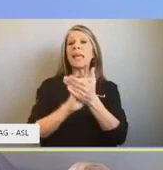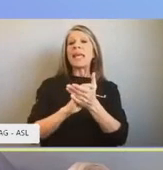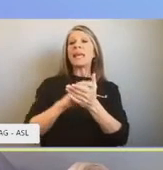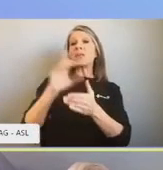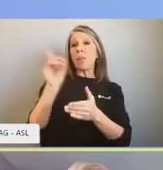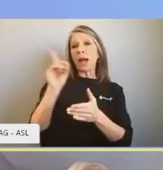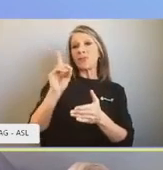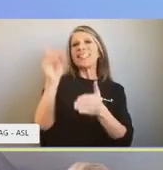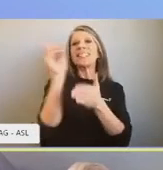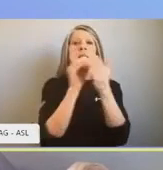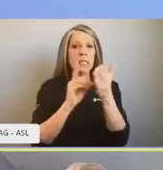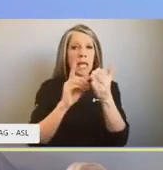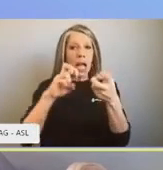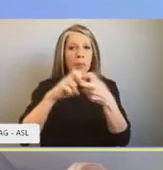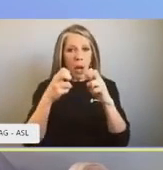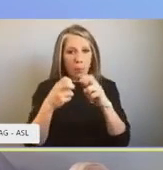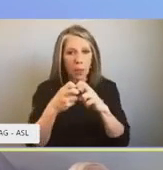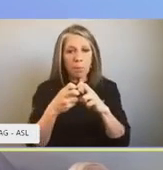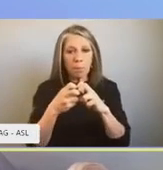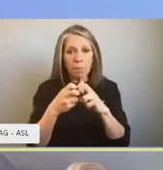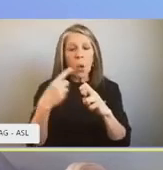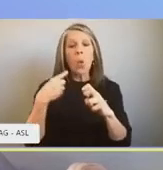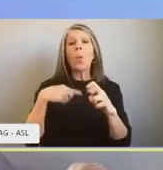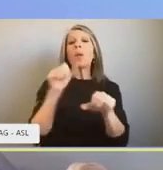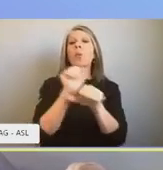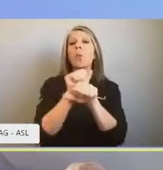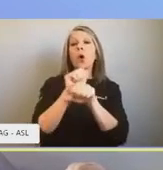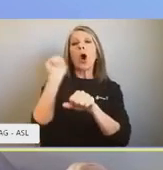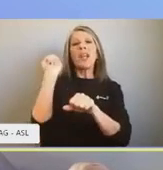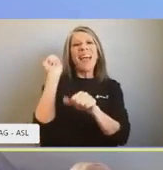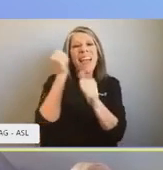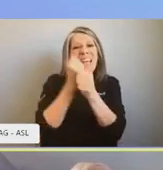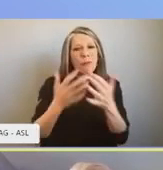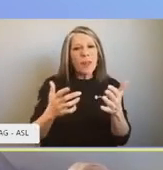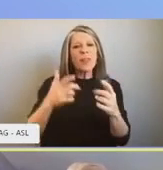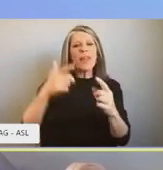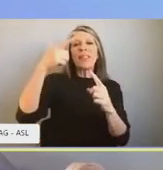I got here. I worked for an organization called the center for civic design. democracy We believe is a design